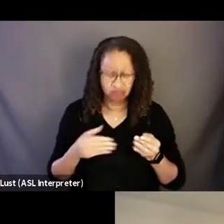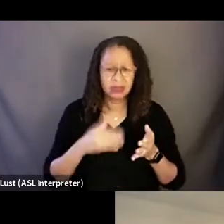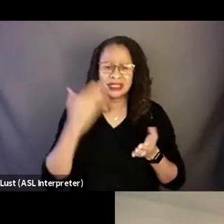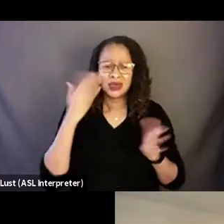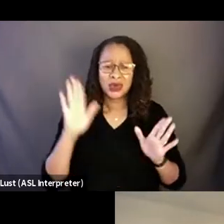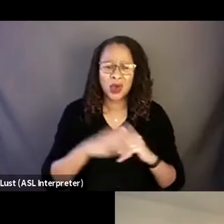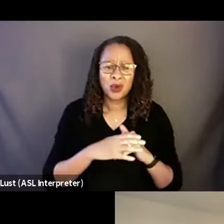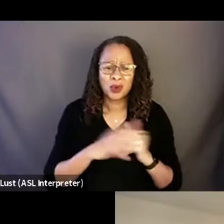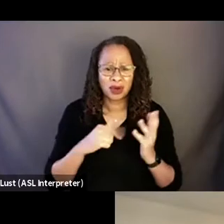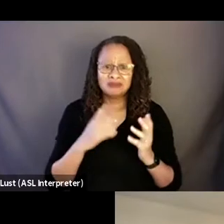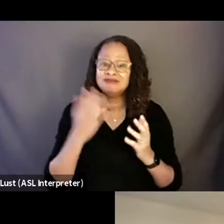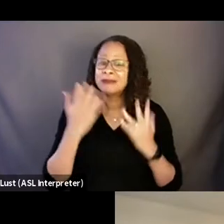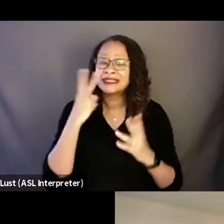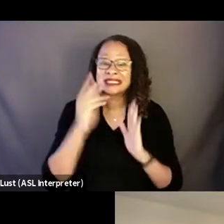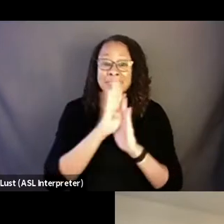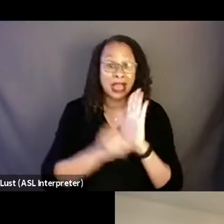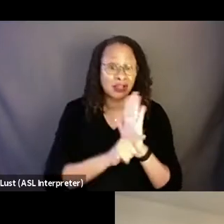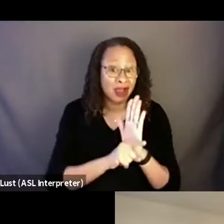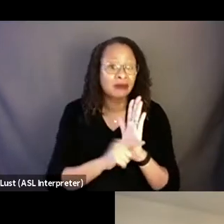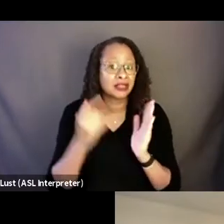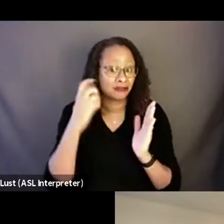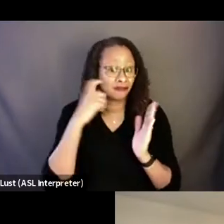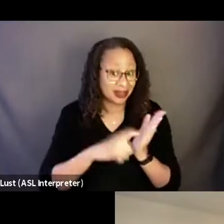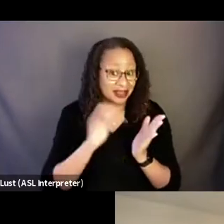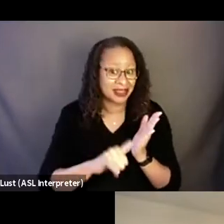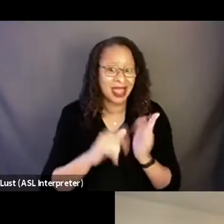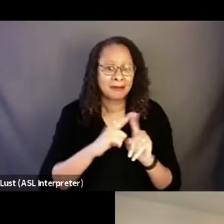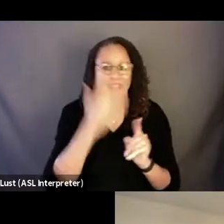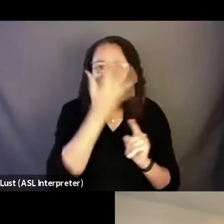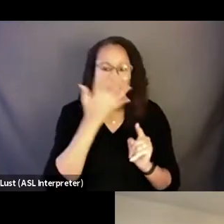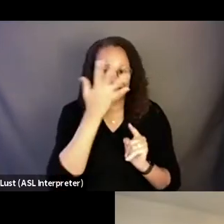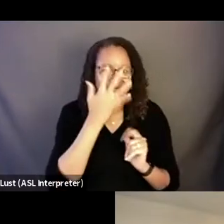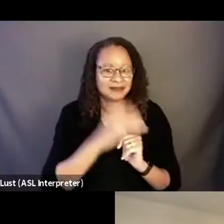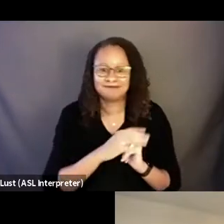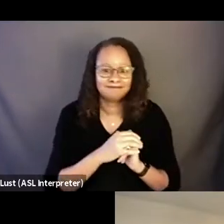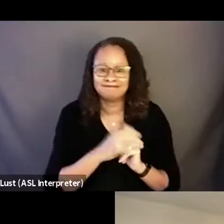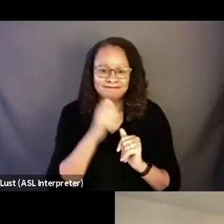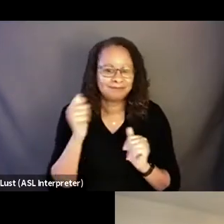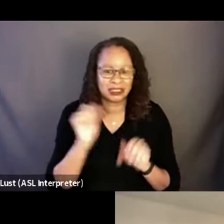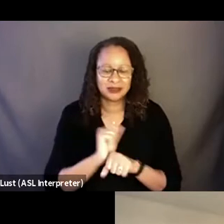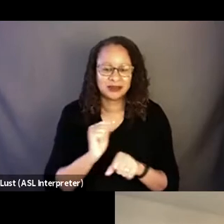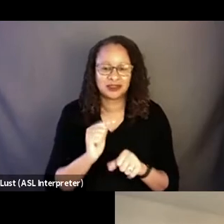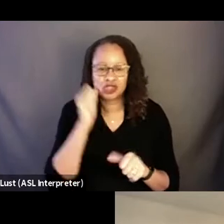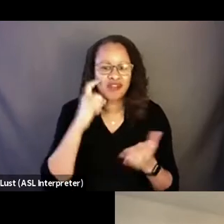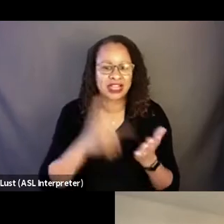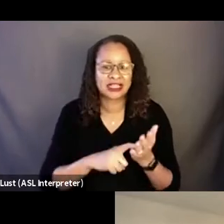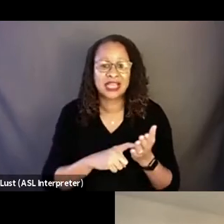but they were just-- You know, it worked. It worked, we got the sign off from each person on that.